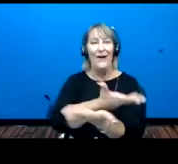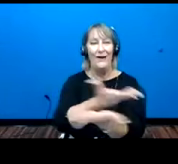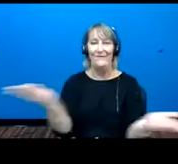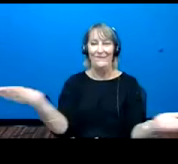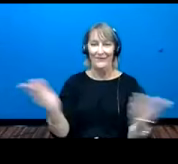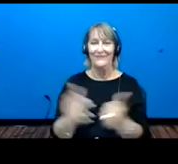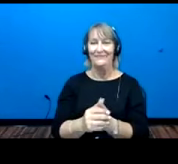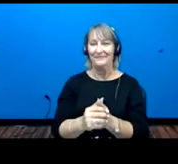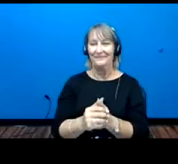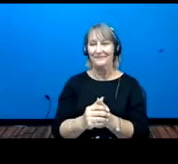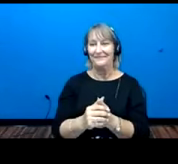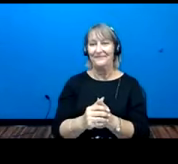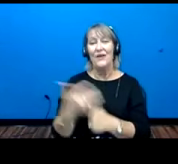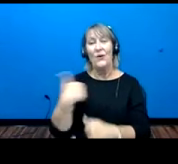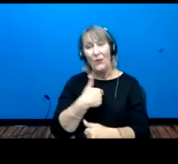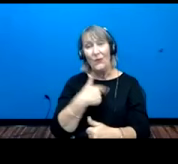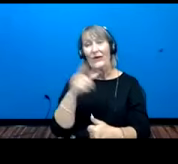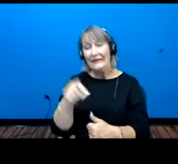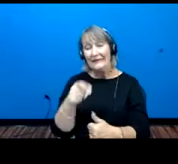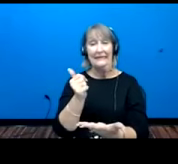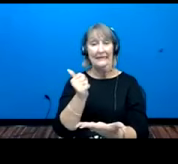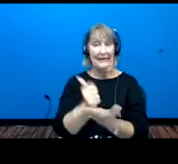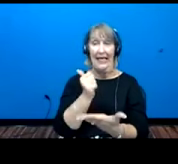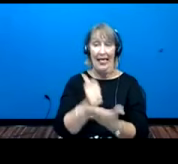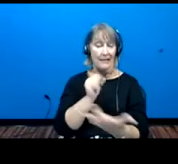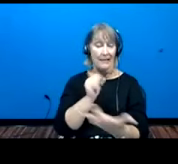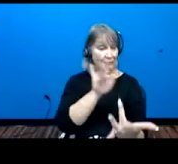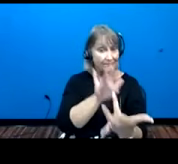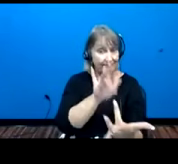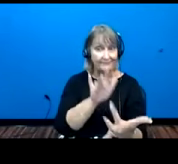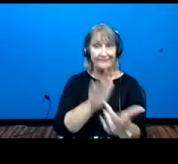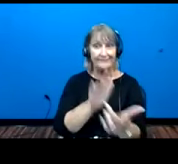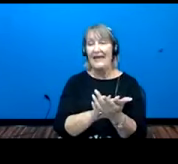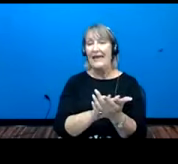so reaching out, getting that information back, message testing all of the products.